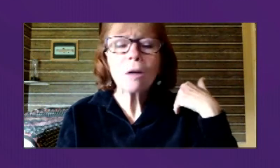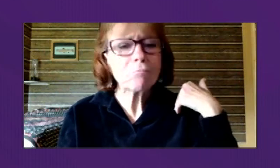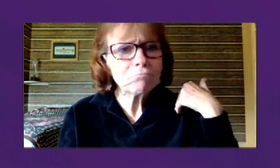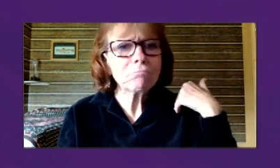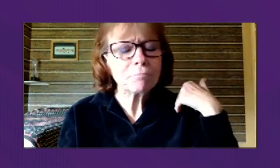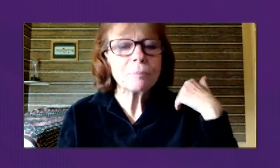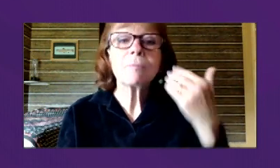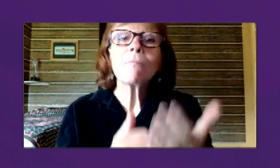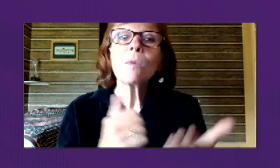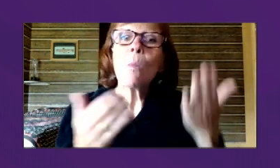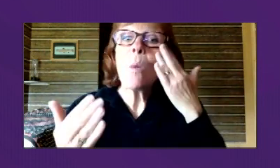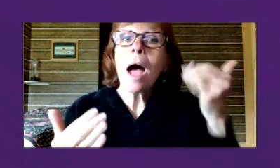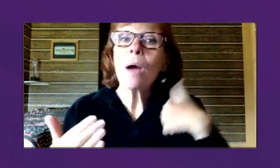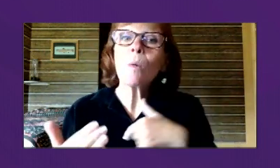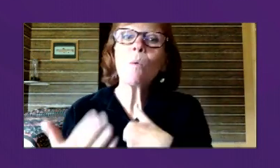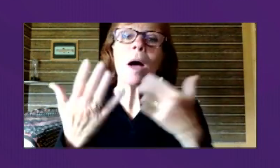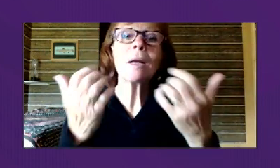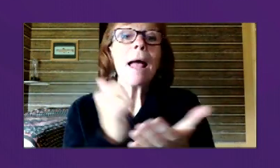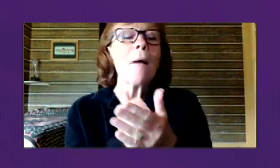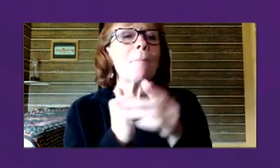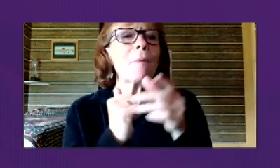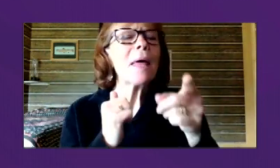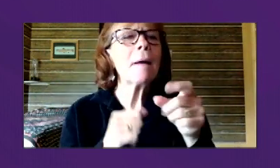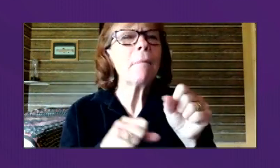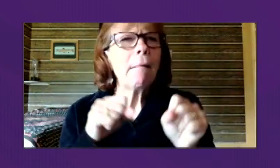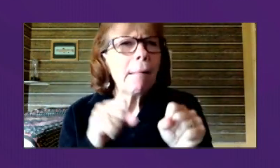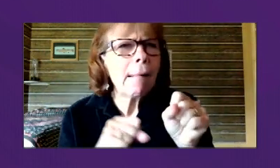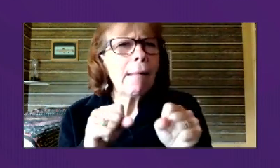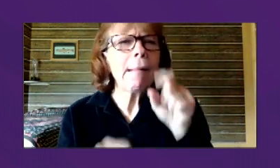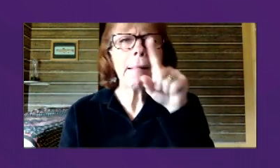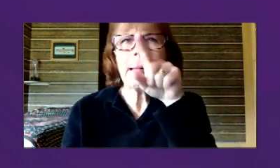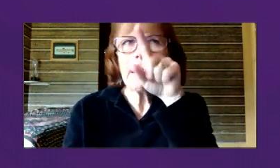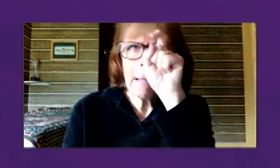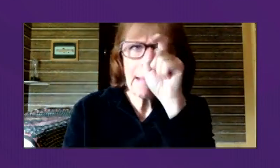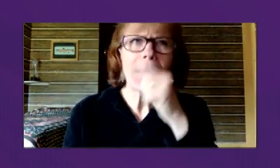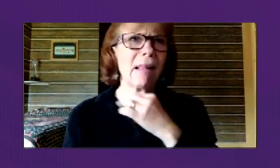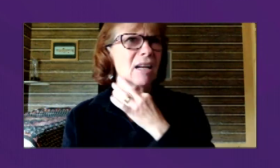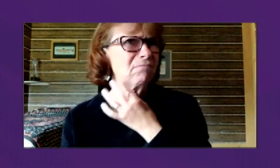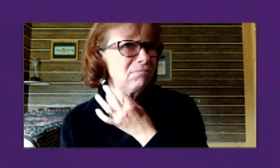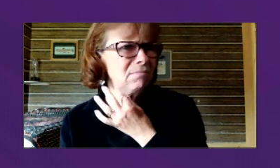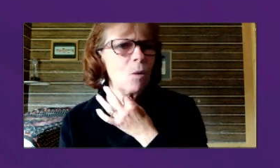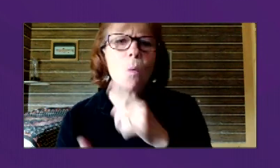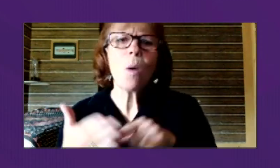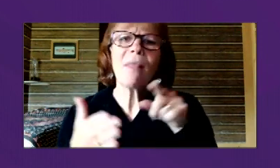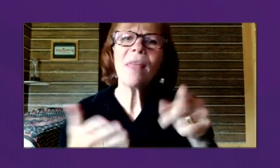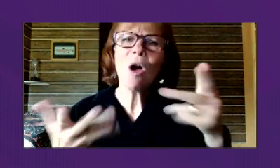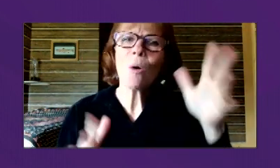them question what they may know about something. For example, questioning why Columbus Day was